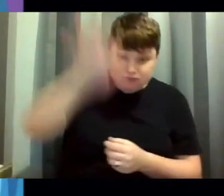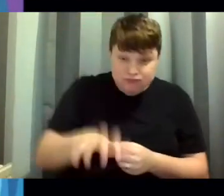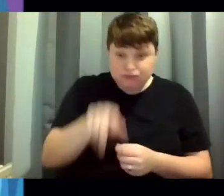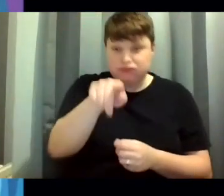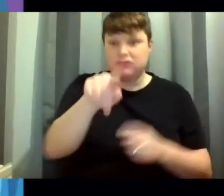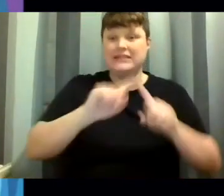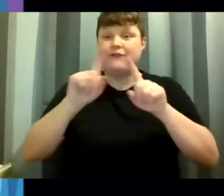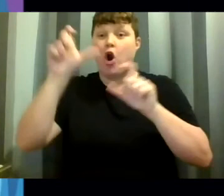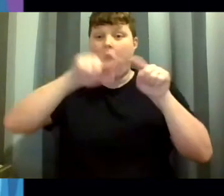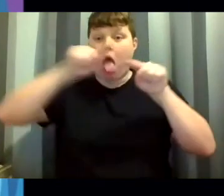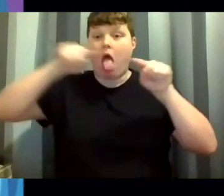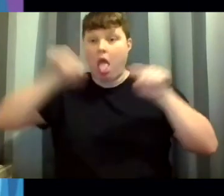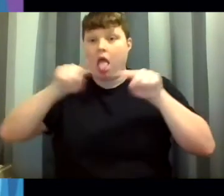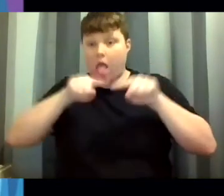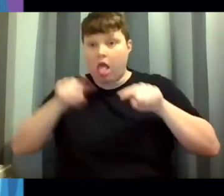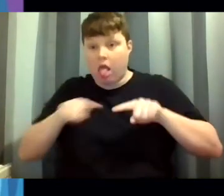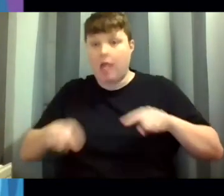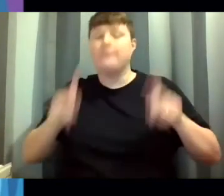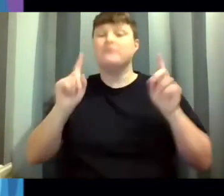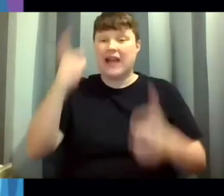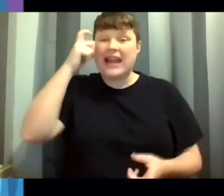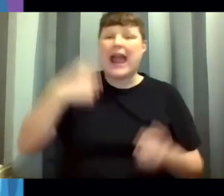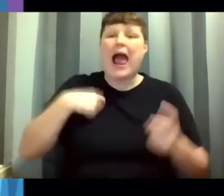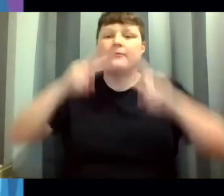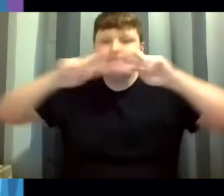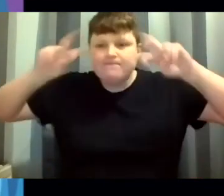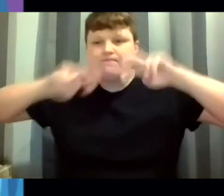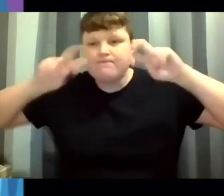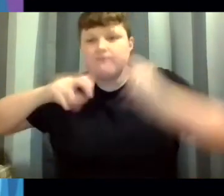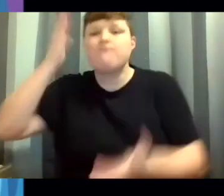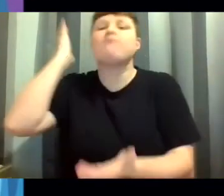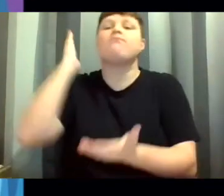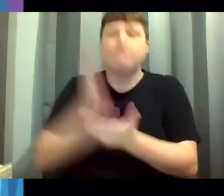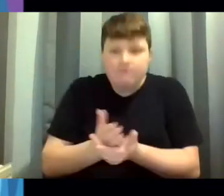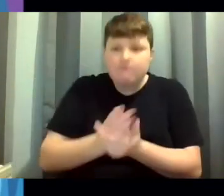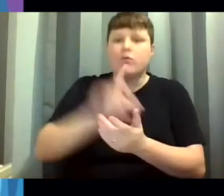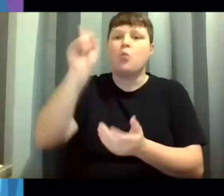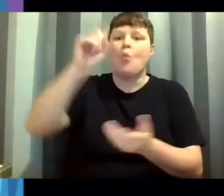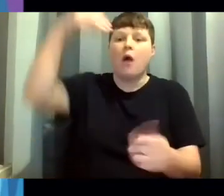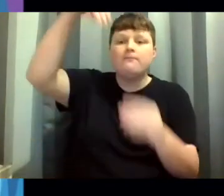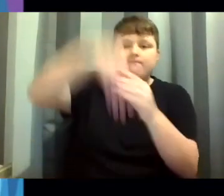able to analyse these results to determine what components are there and in what concentration.